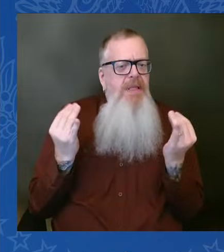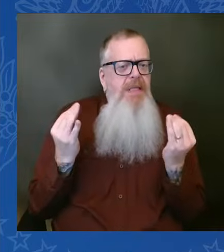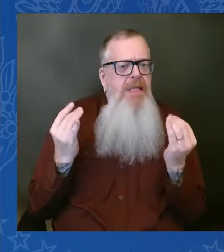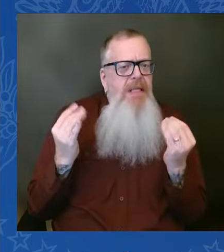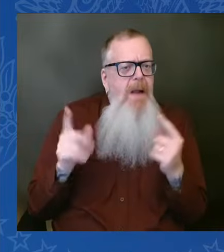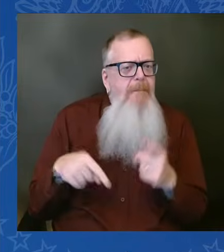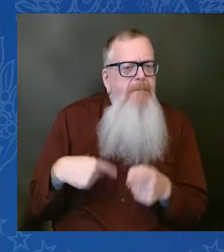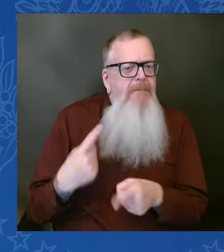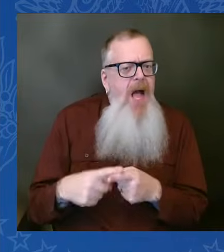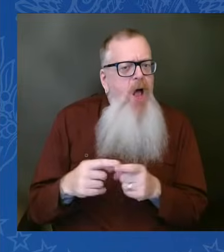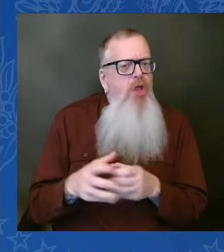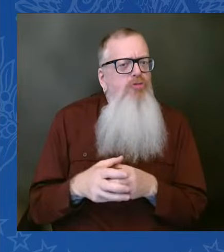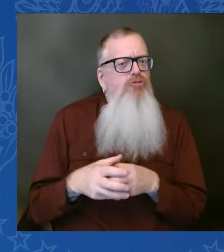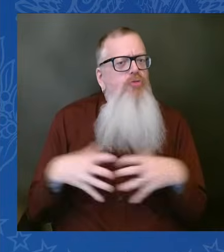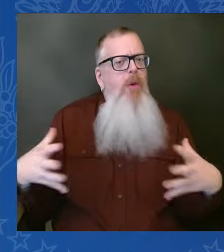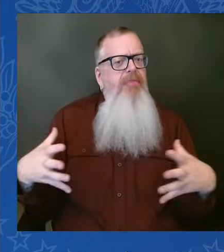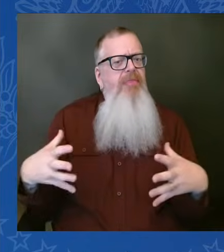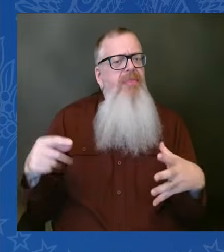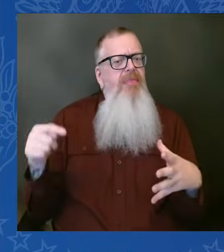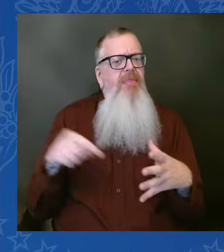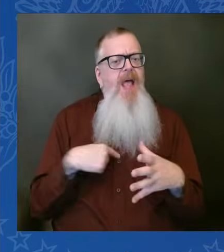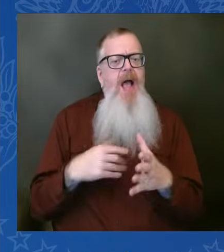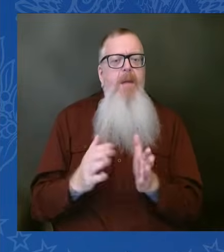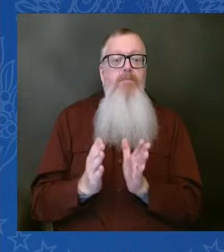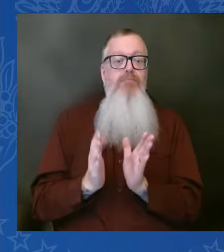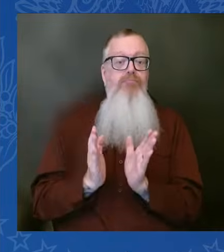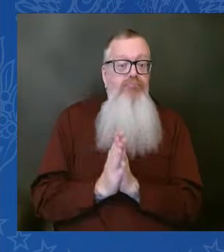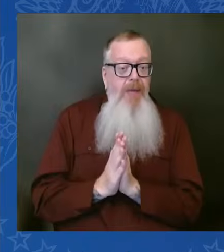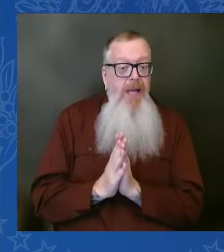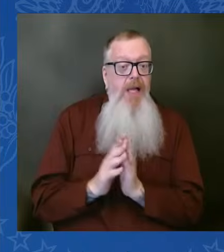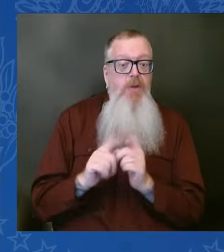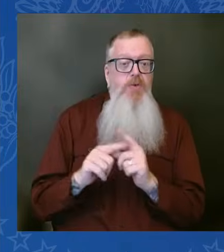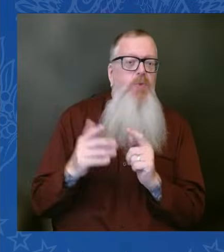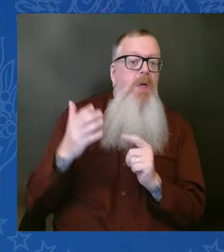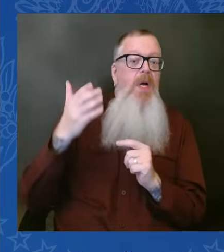I pray to God the president-elect throws away Project 2025.